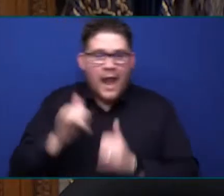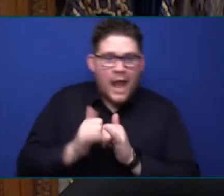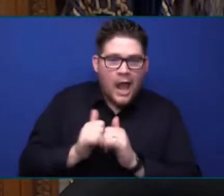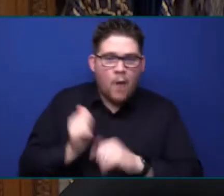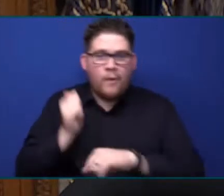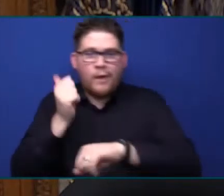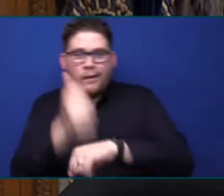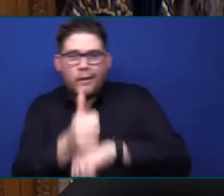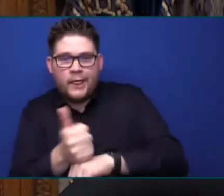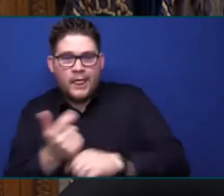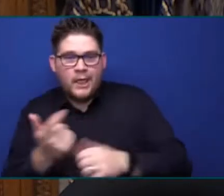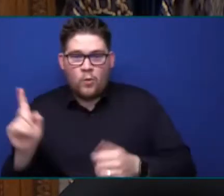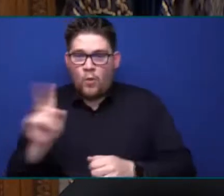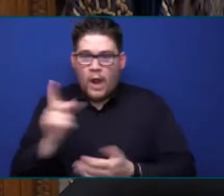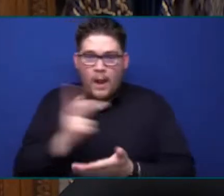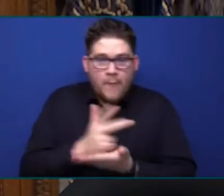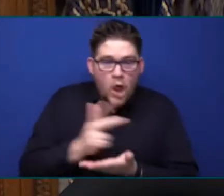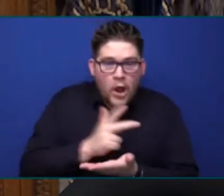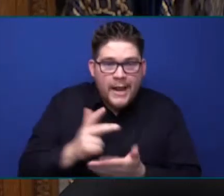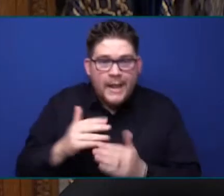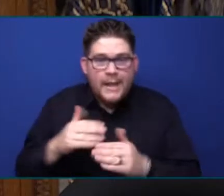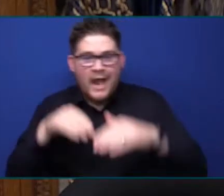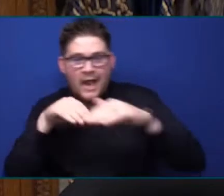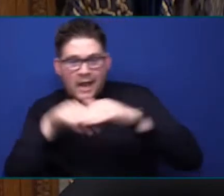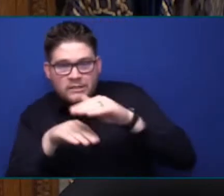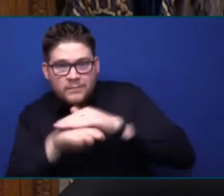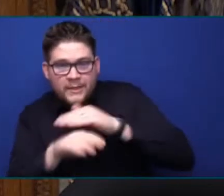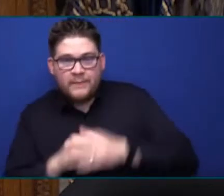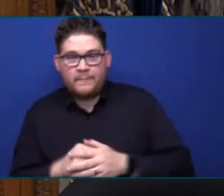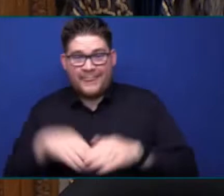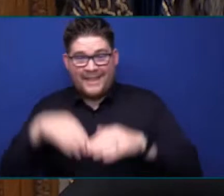or, once inside, trying to identify where the closest accessible washroom is